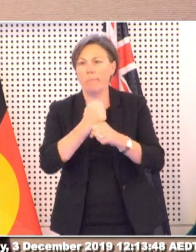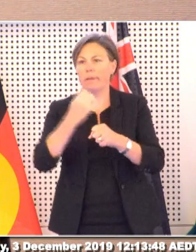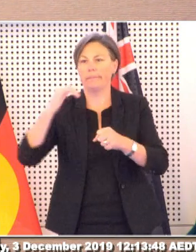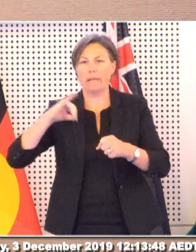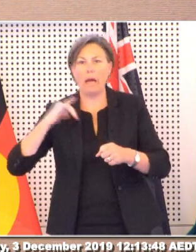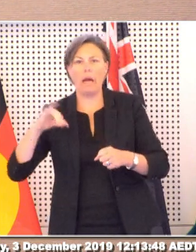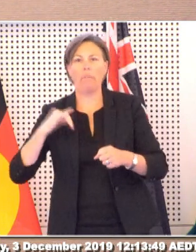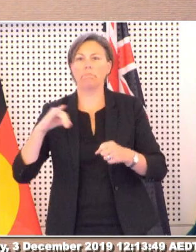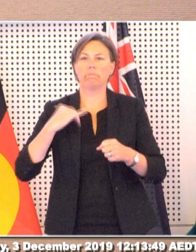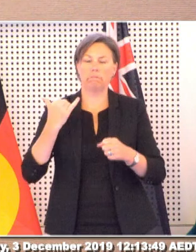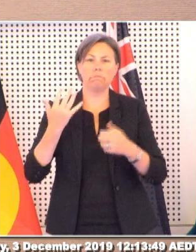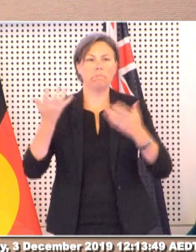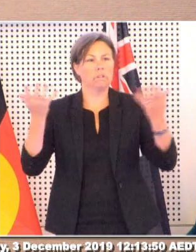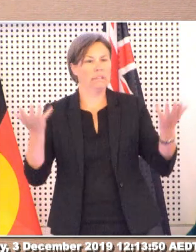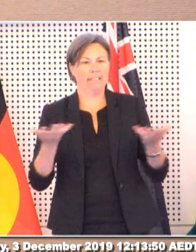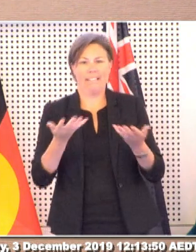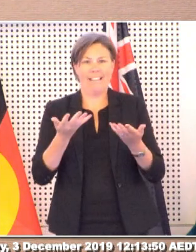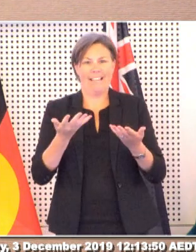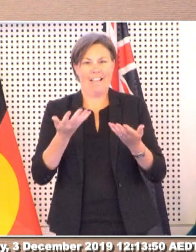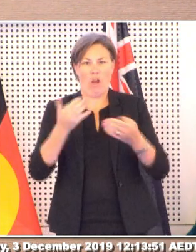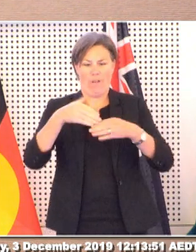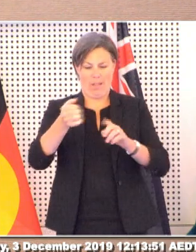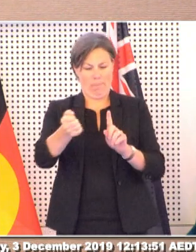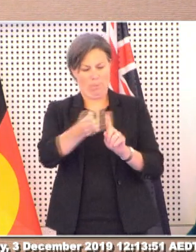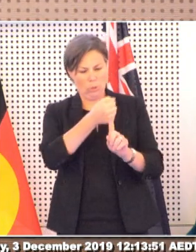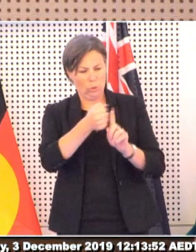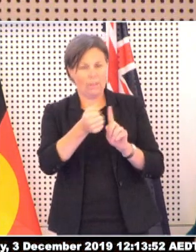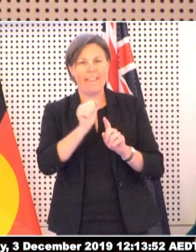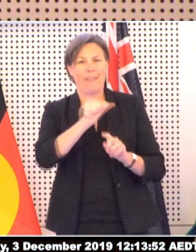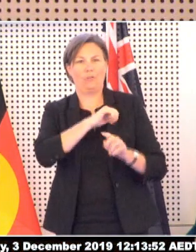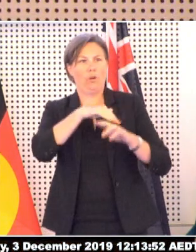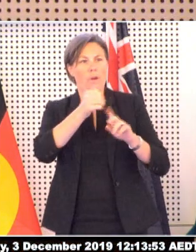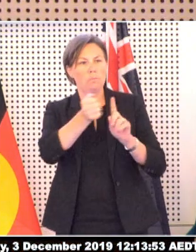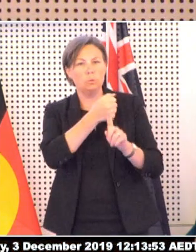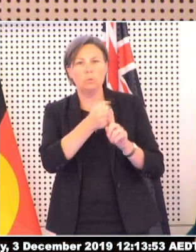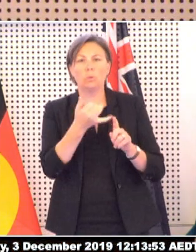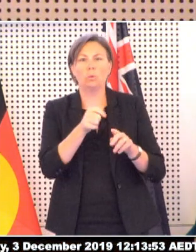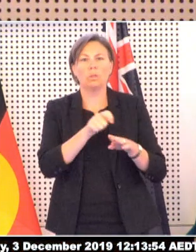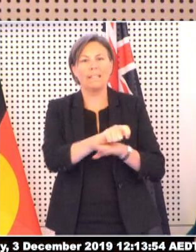and neglect that I’ve just been talking about in ways that – that lack adequate